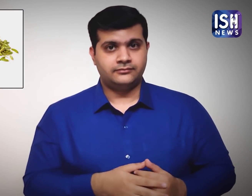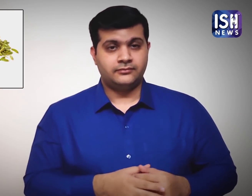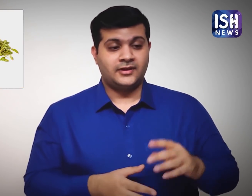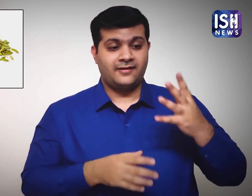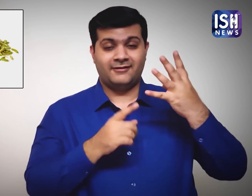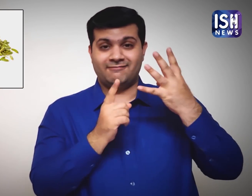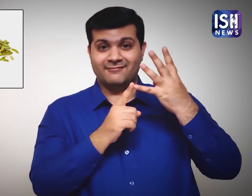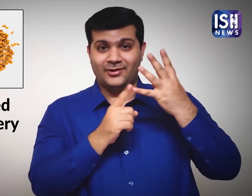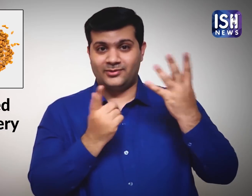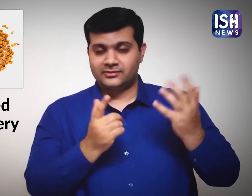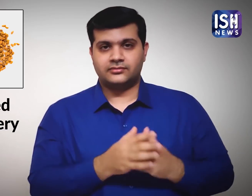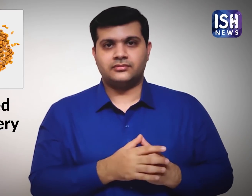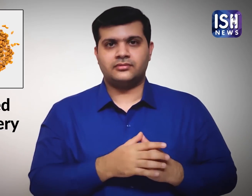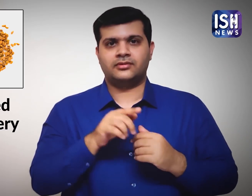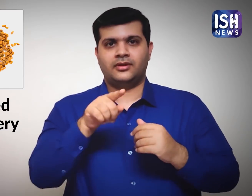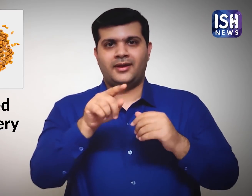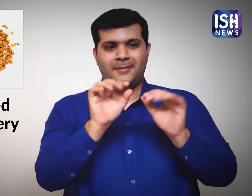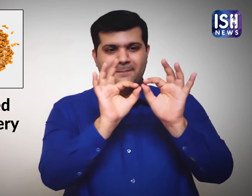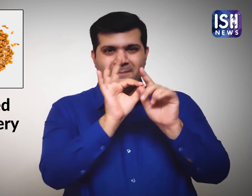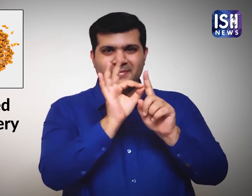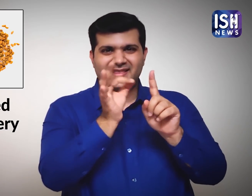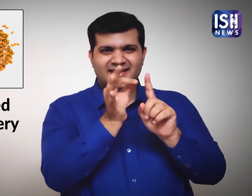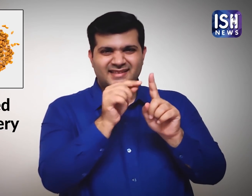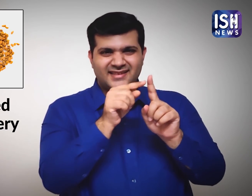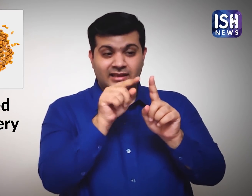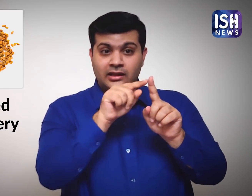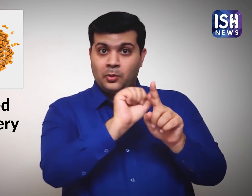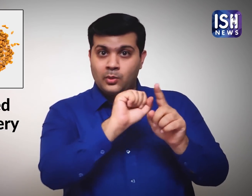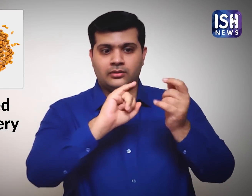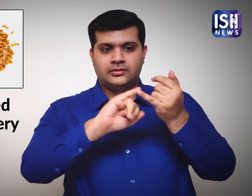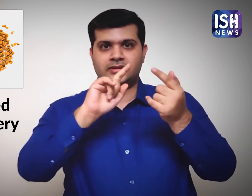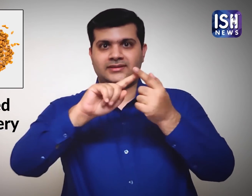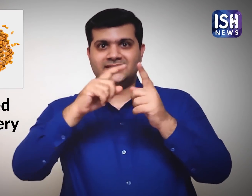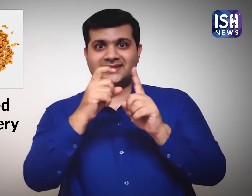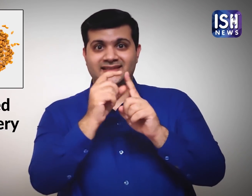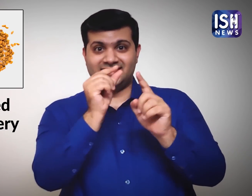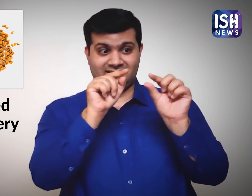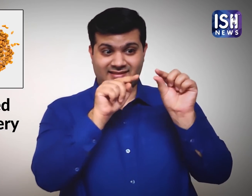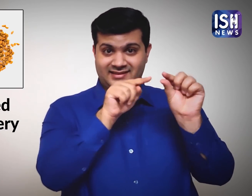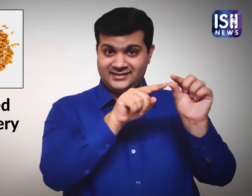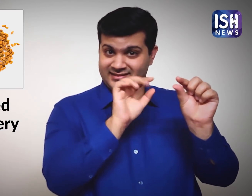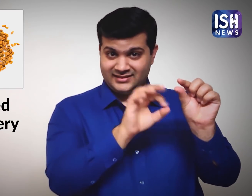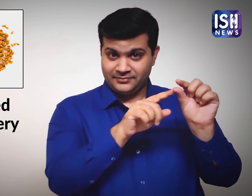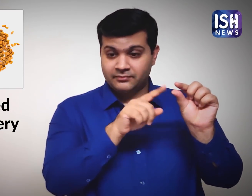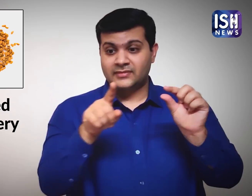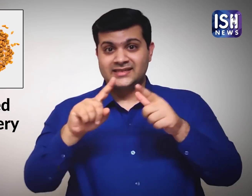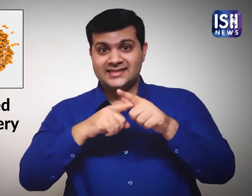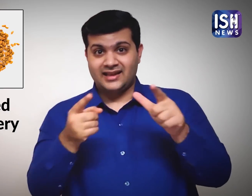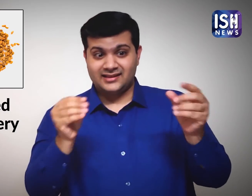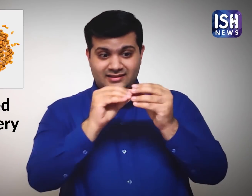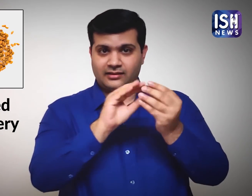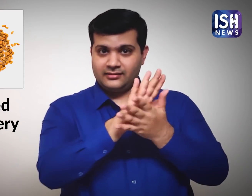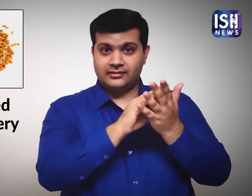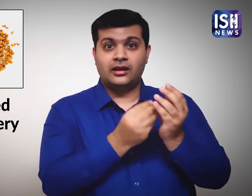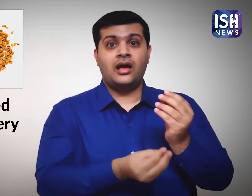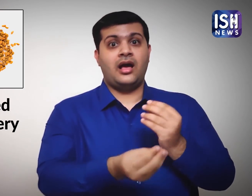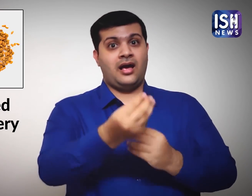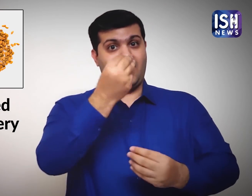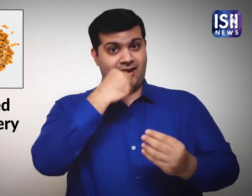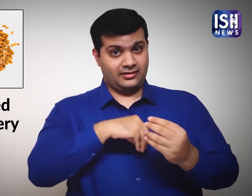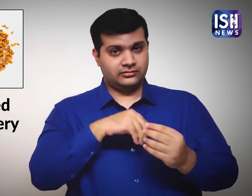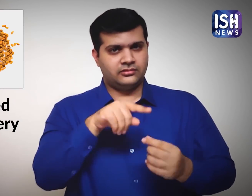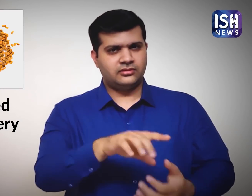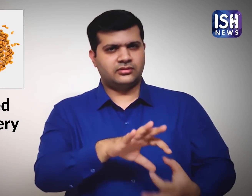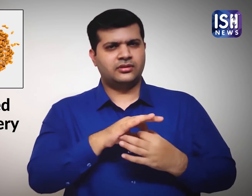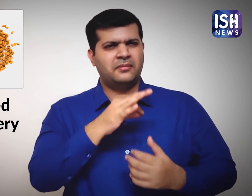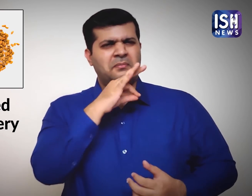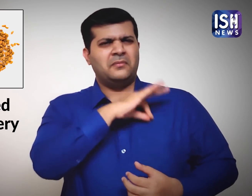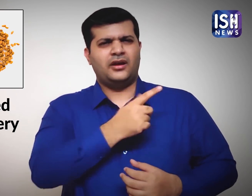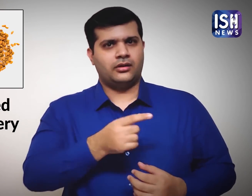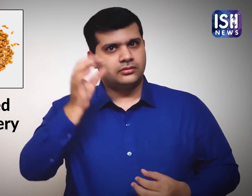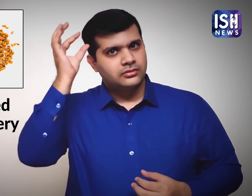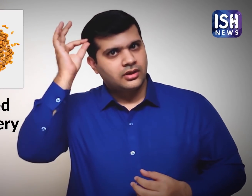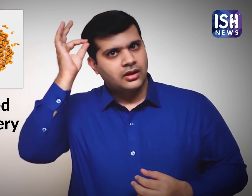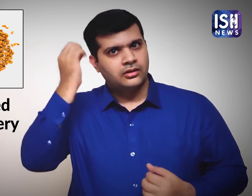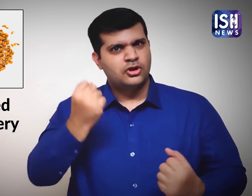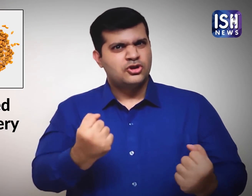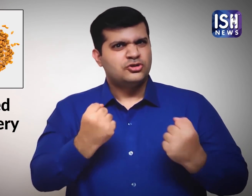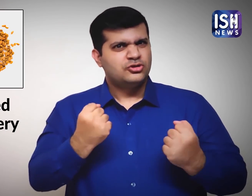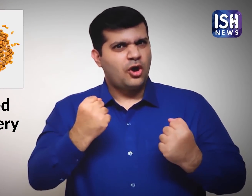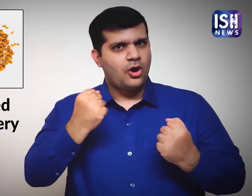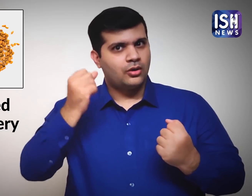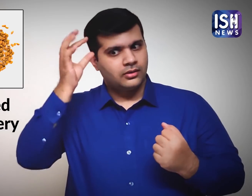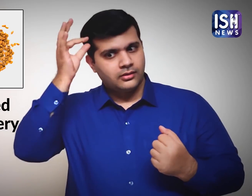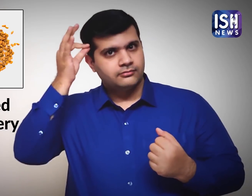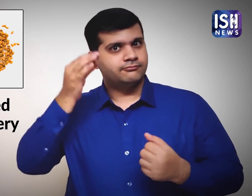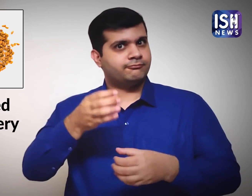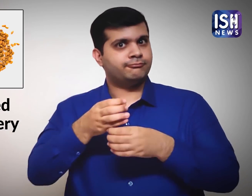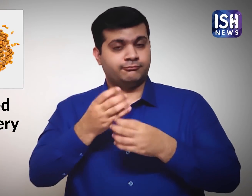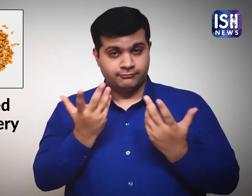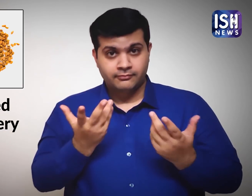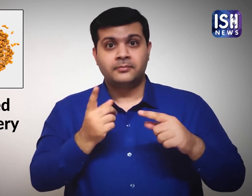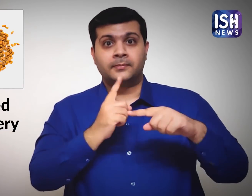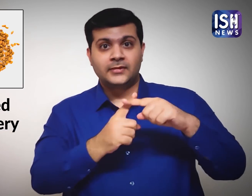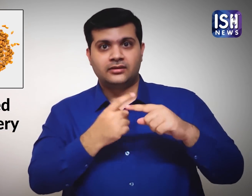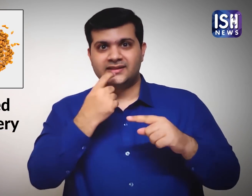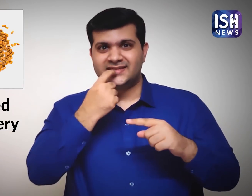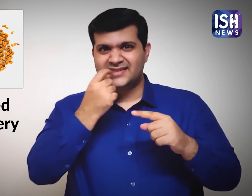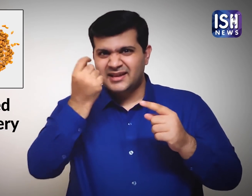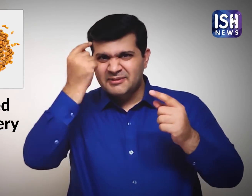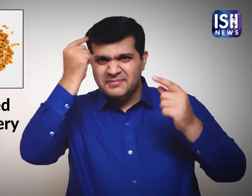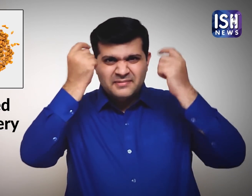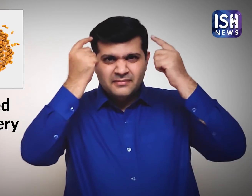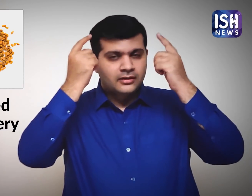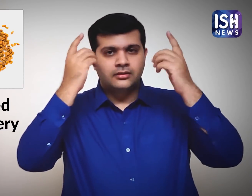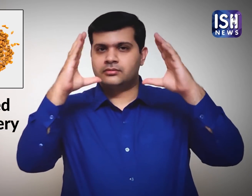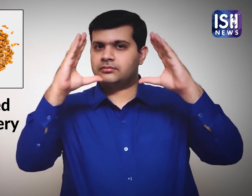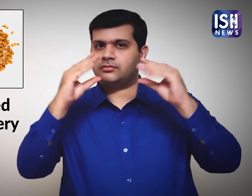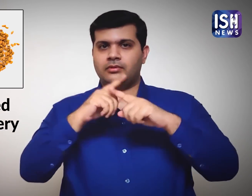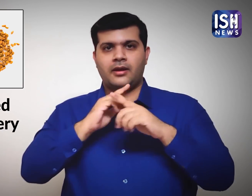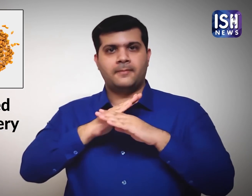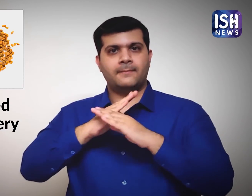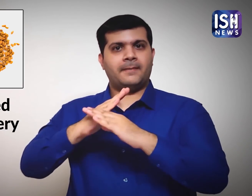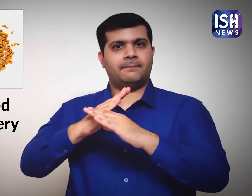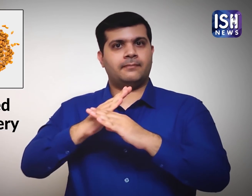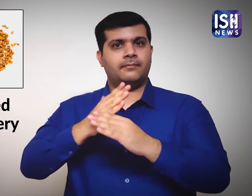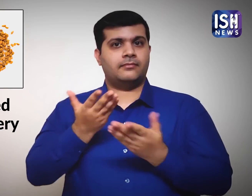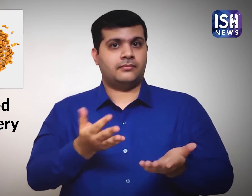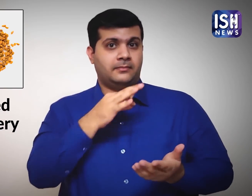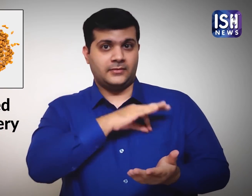Methi or fenugreek seeds with jaggery helps in getting hair stronger and prevents greying.